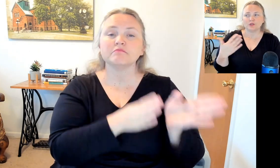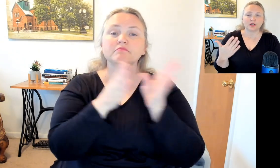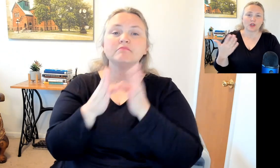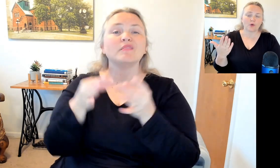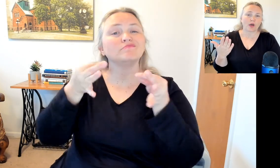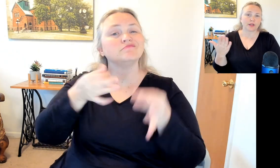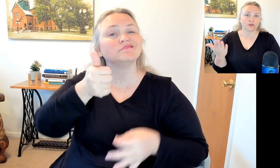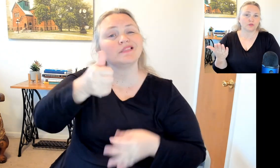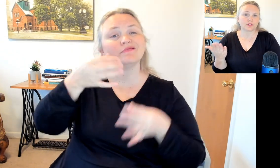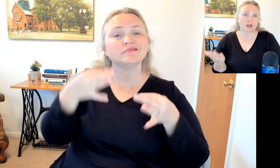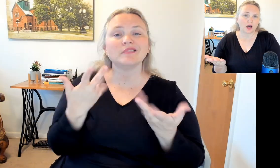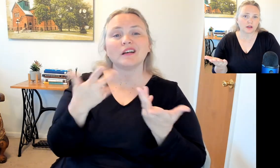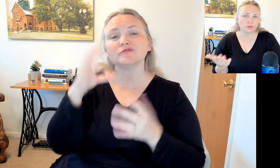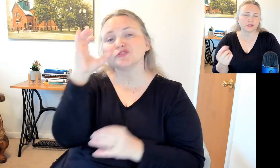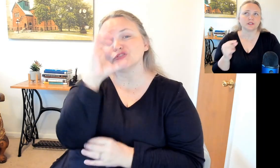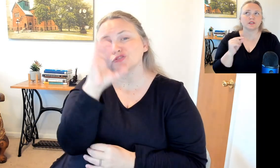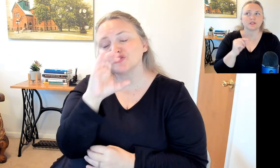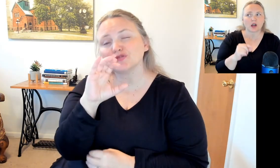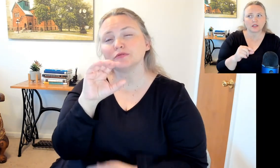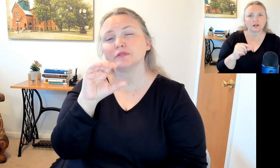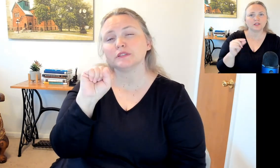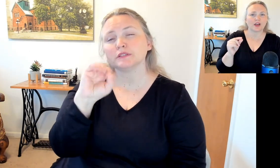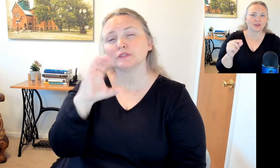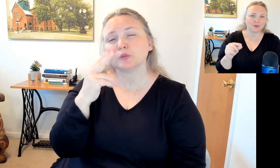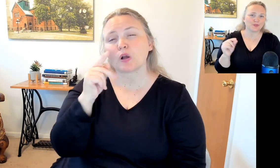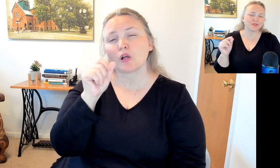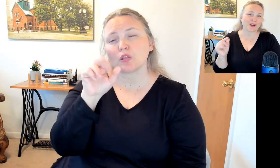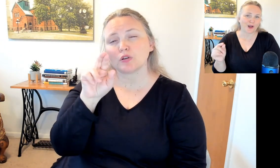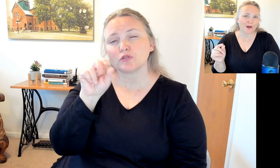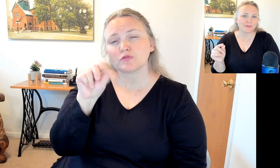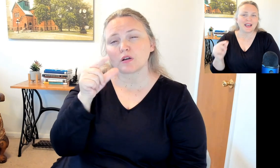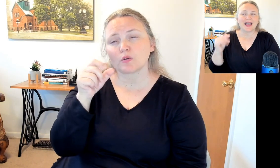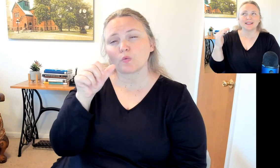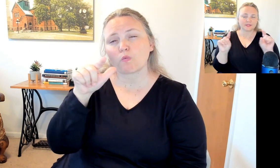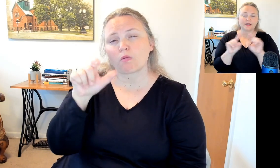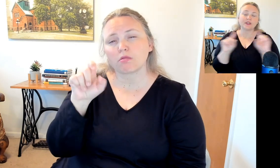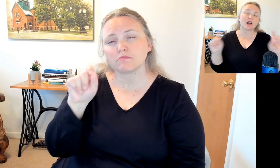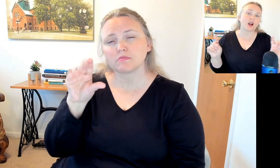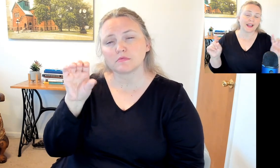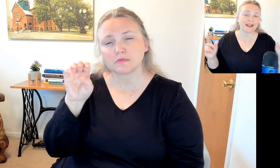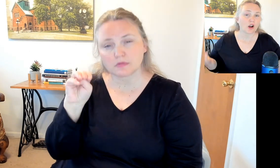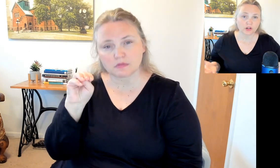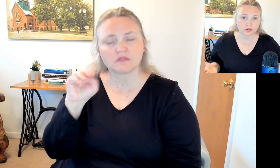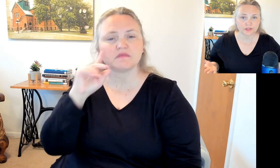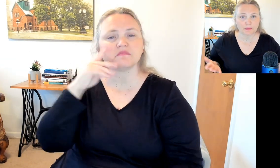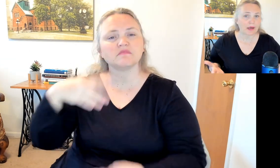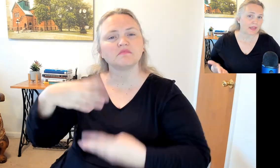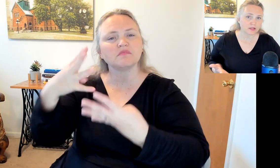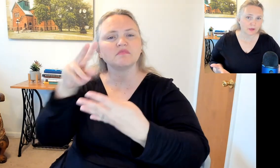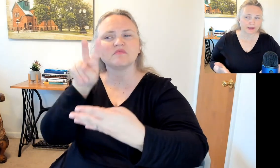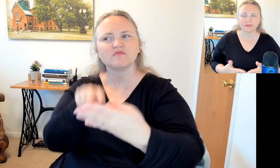You could go on Google Scholar, which is scholar. google. com and see if there are any articles about that topic.